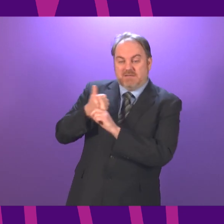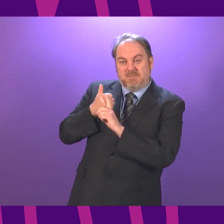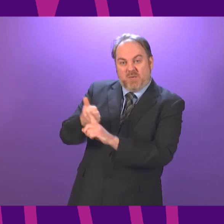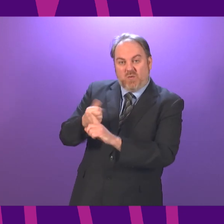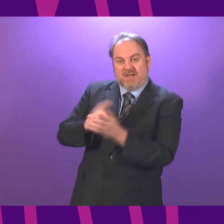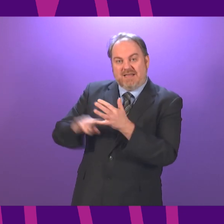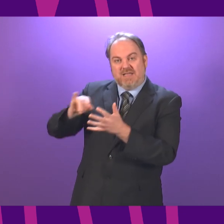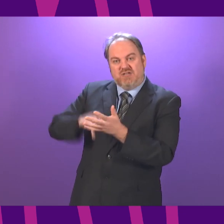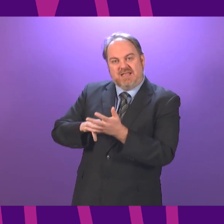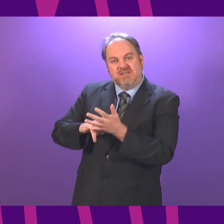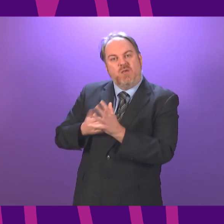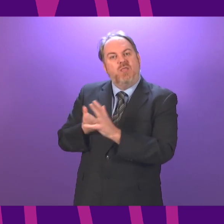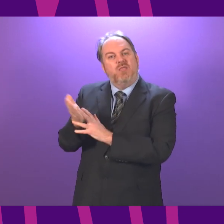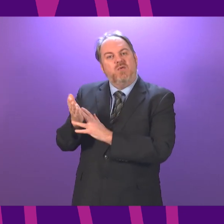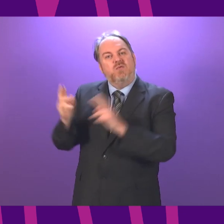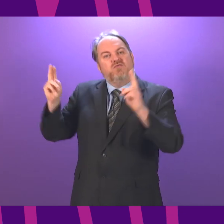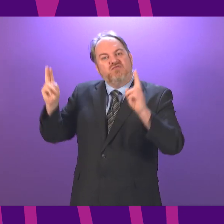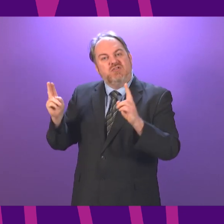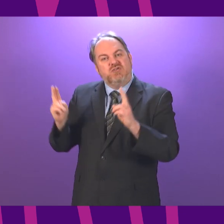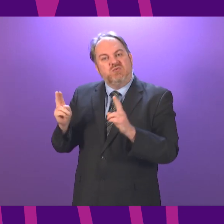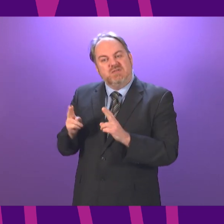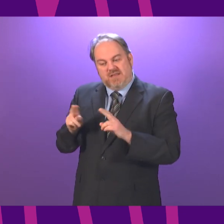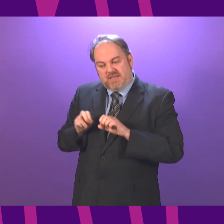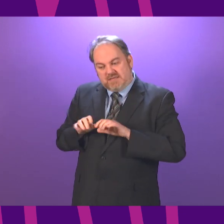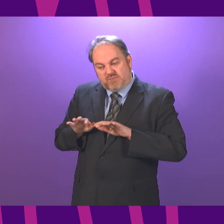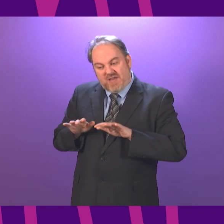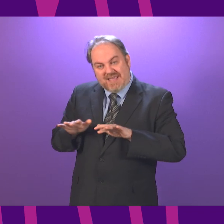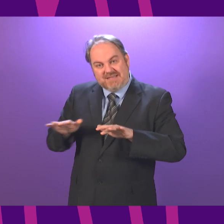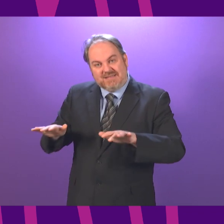spread of the virus and bringing case numbers down. That is why we confirmed yesterday that